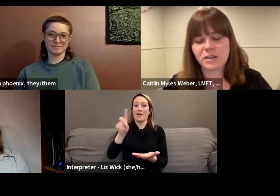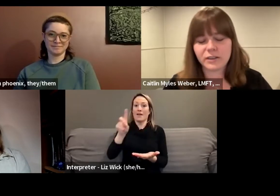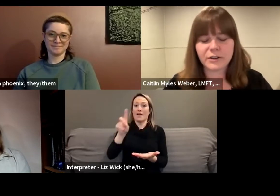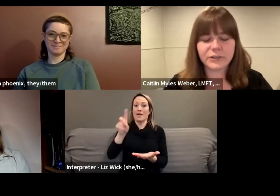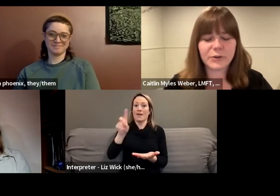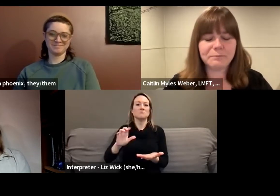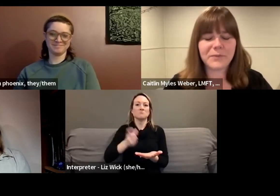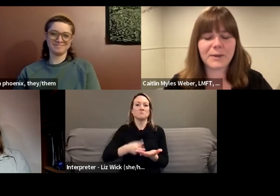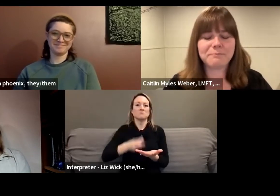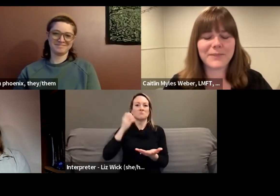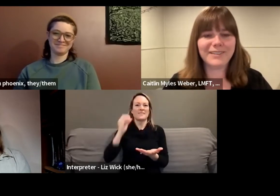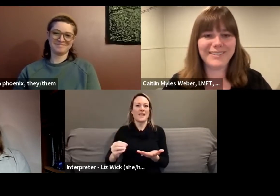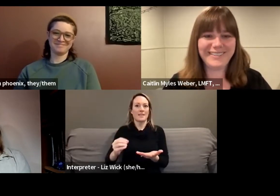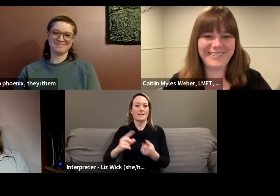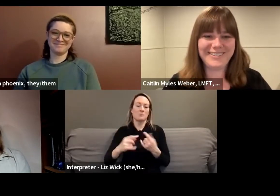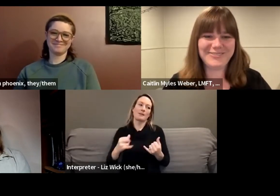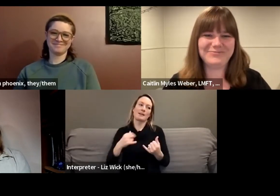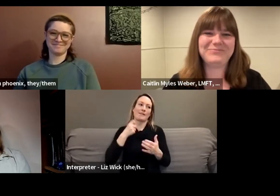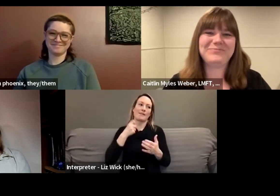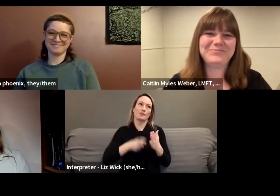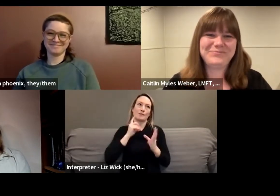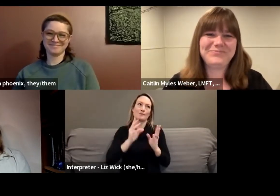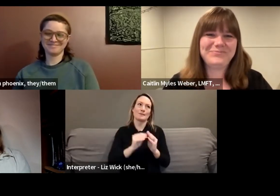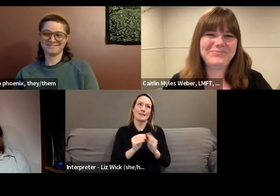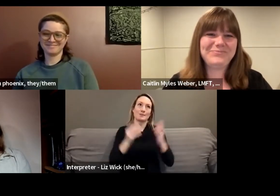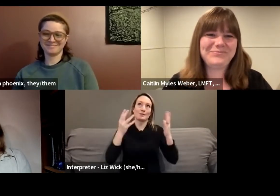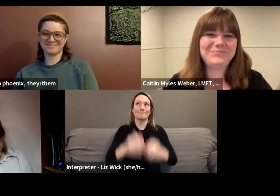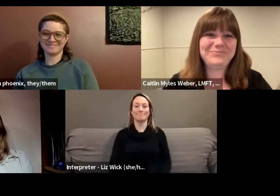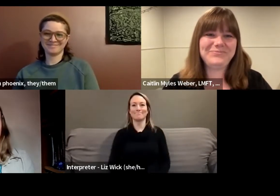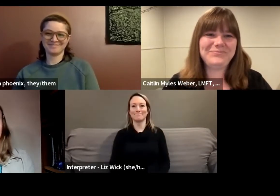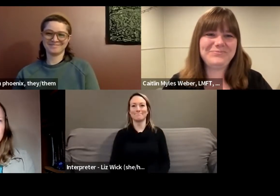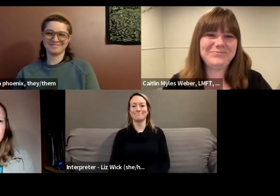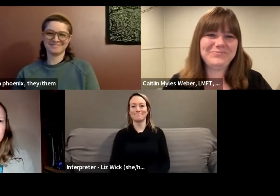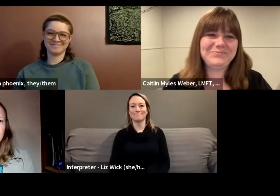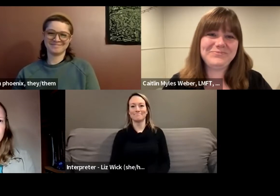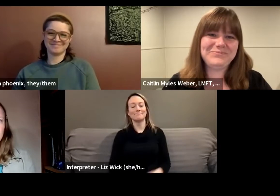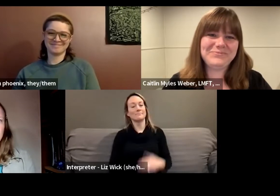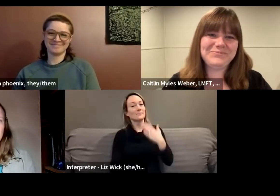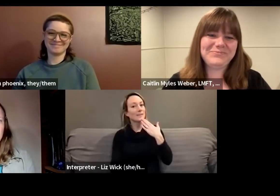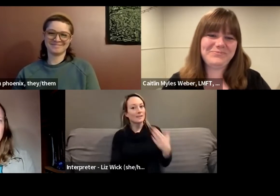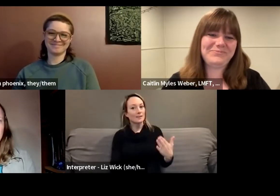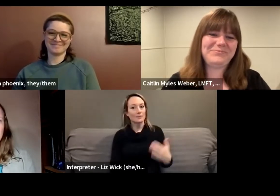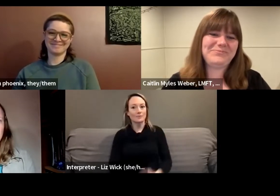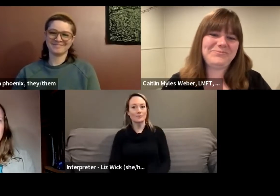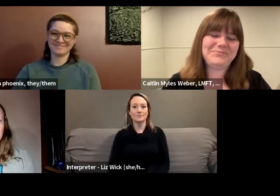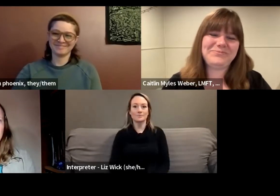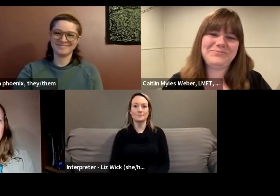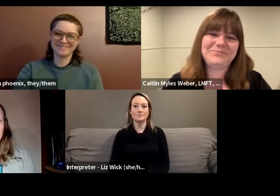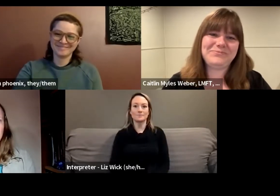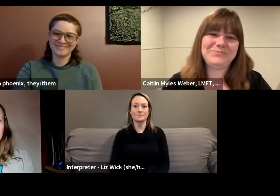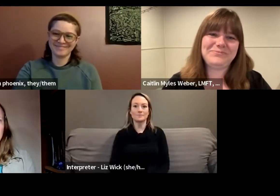to write the letter, so, yeah. Thank you. Mm-hmm. Other thoughts?